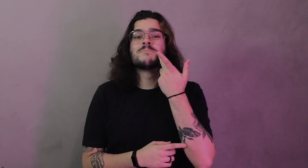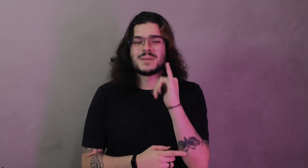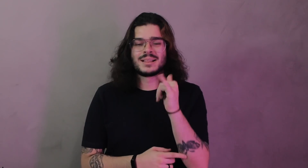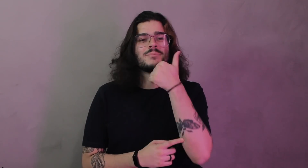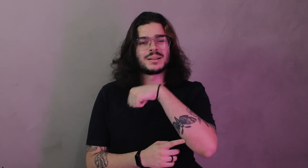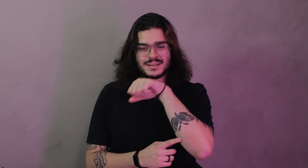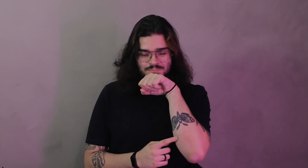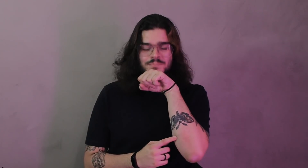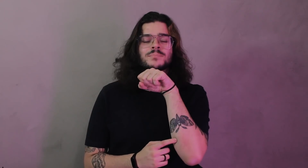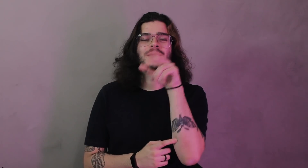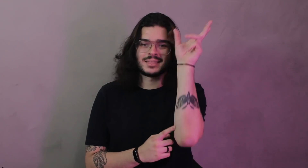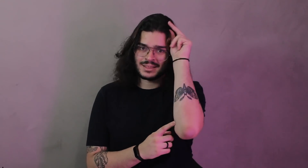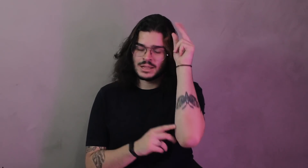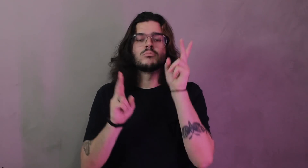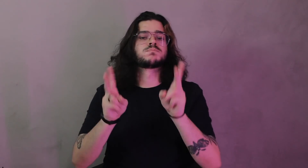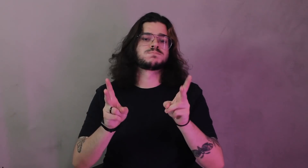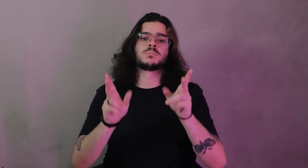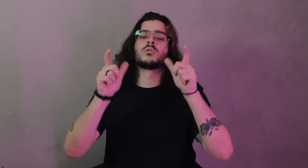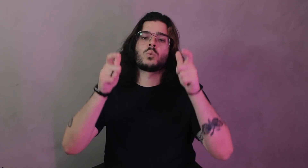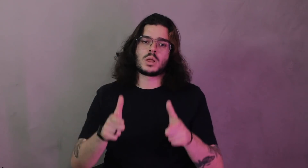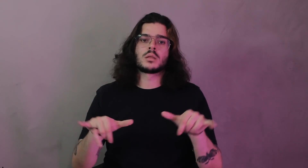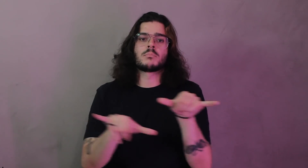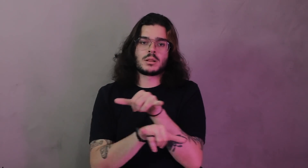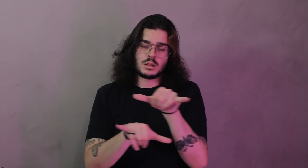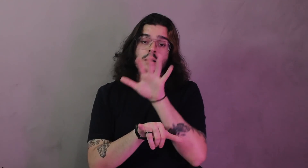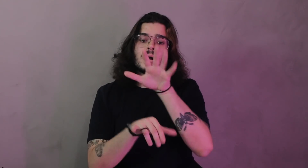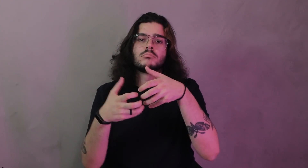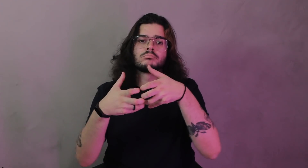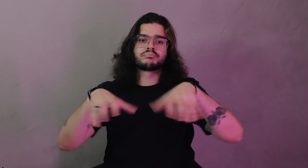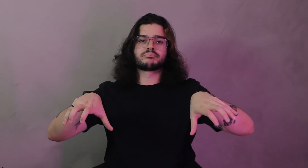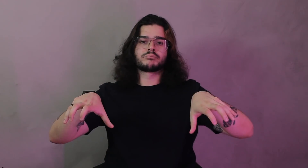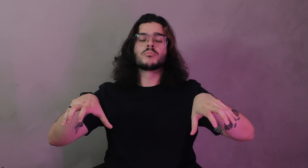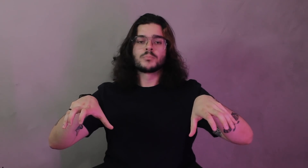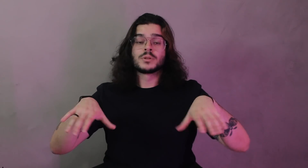Anne's parents were separated in Auschwitz.